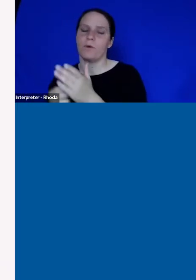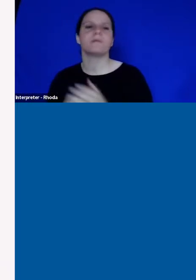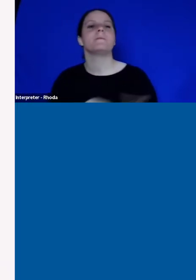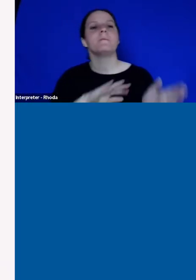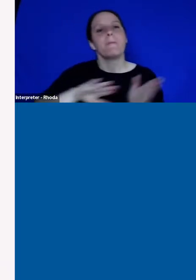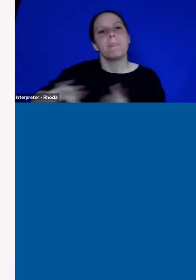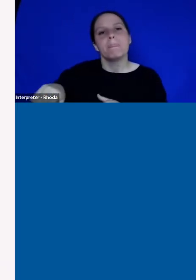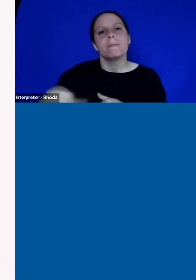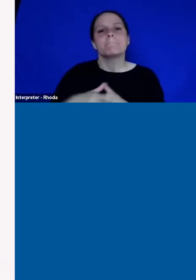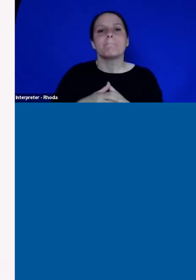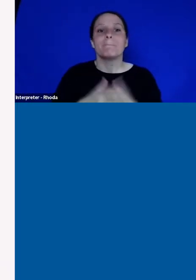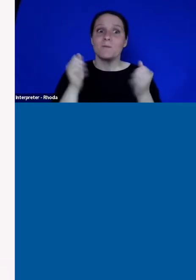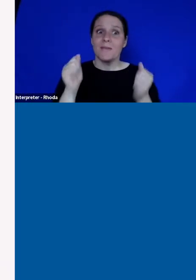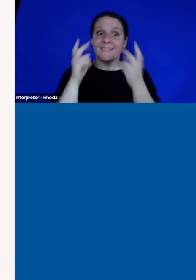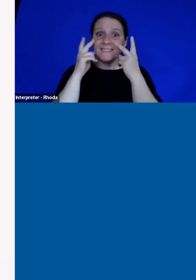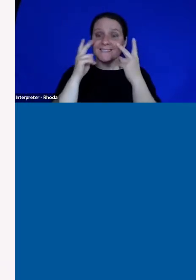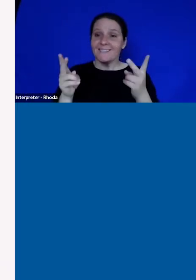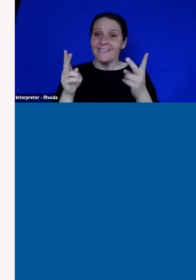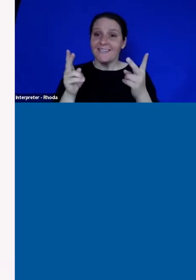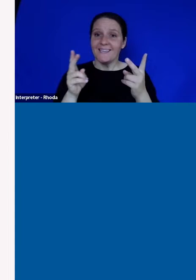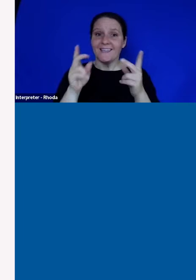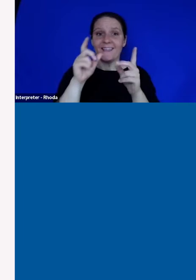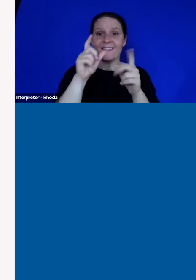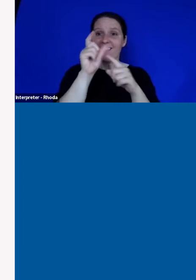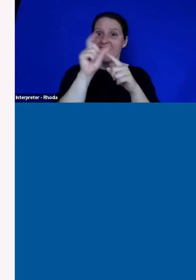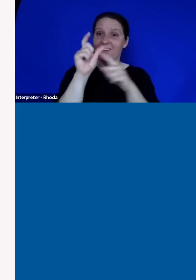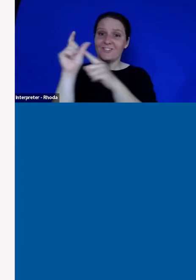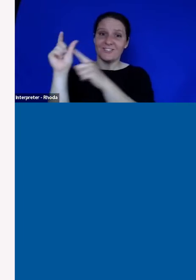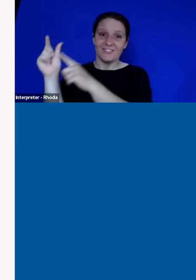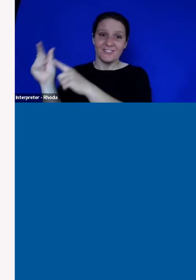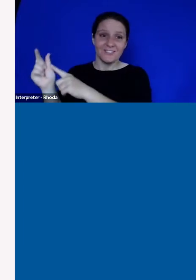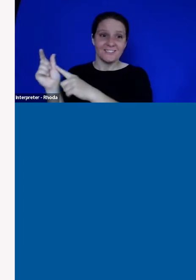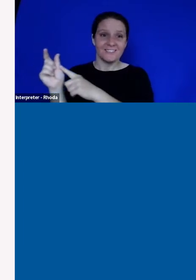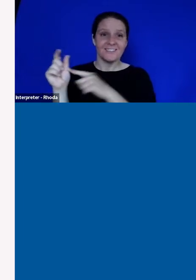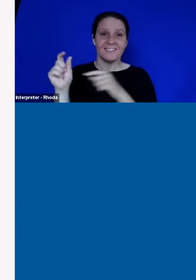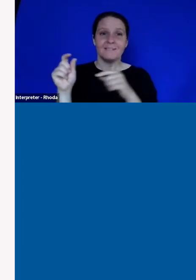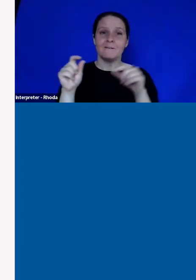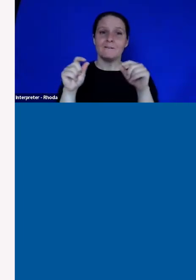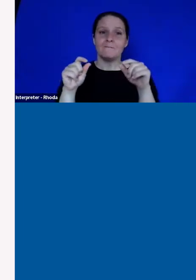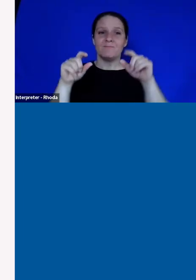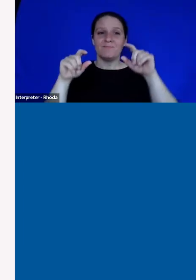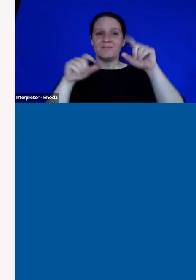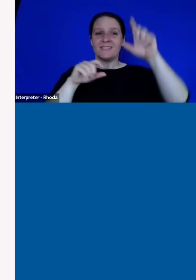our header is stacked and hard to read. We put the letters across multiple lines,